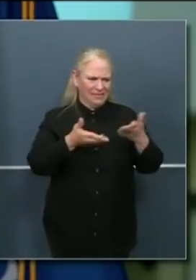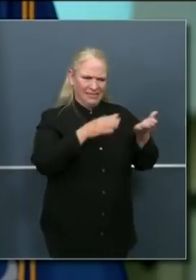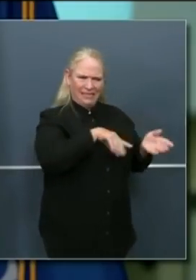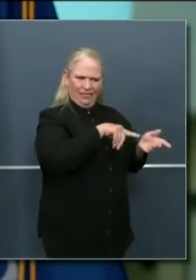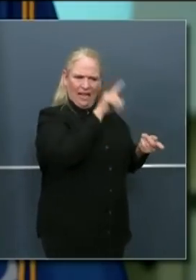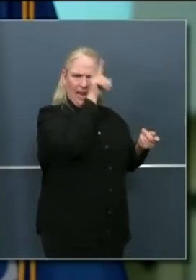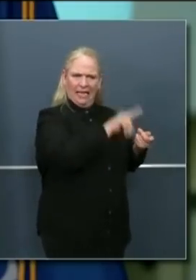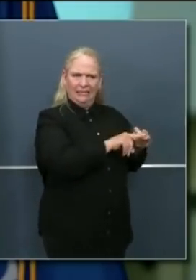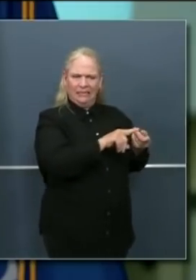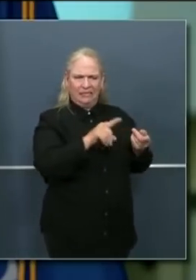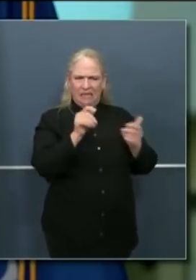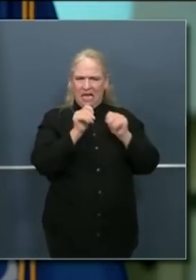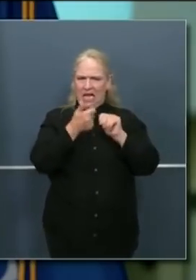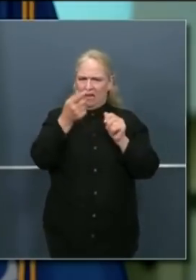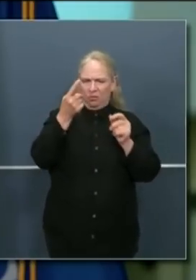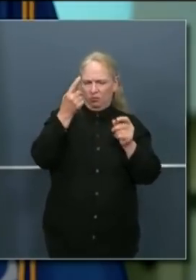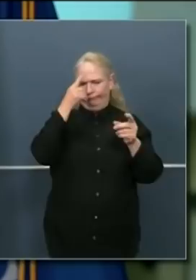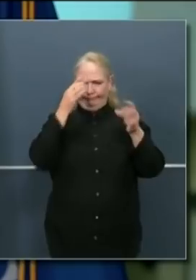INCUMBENT ON ALL OF US.